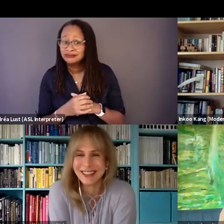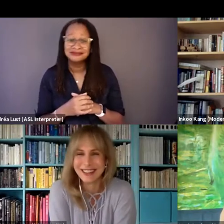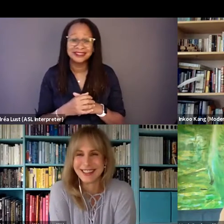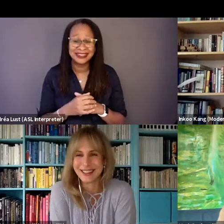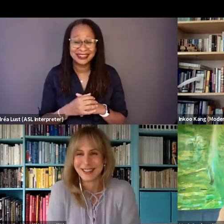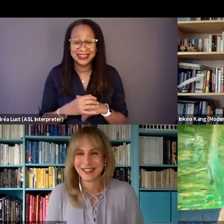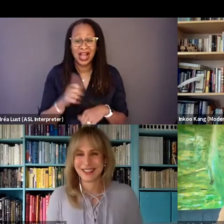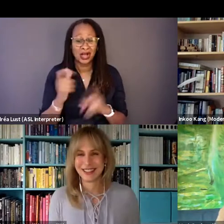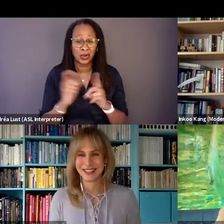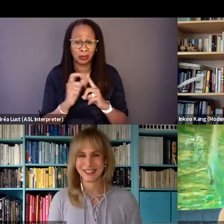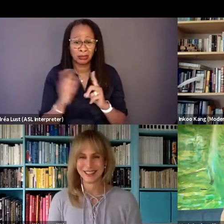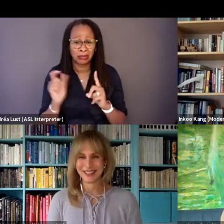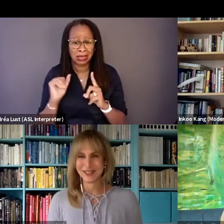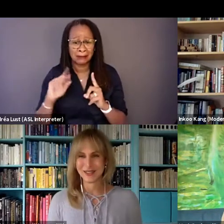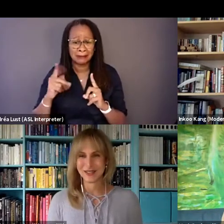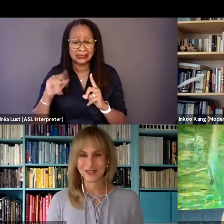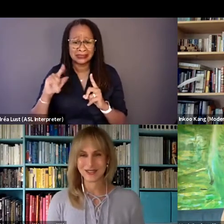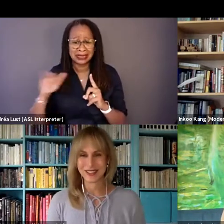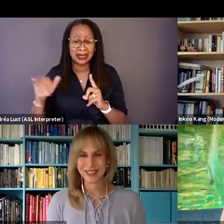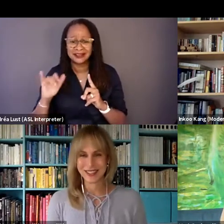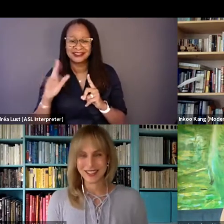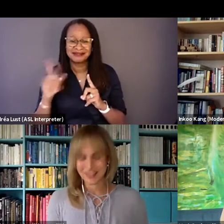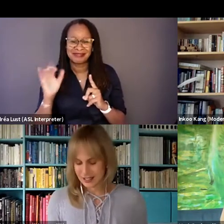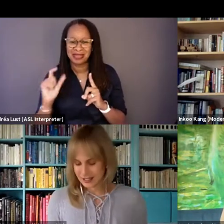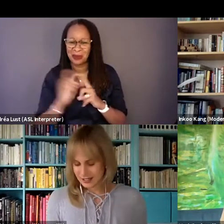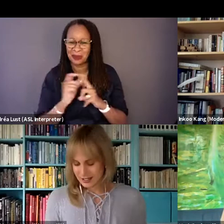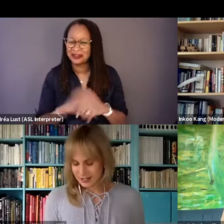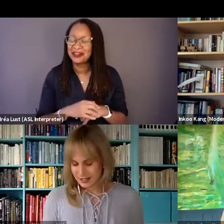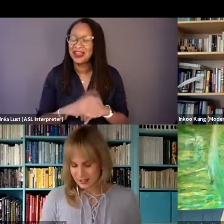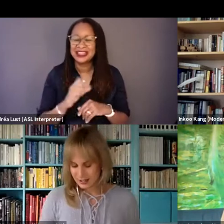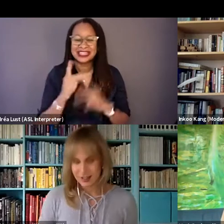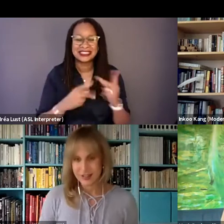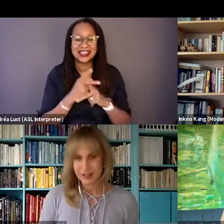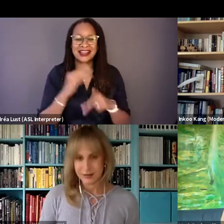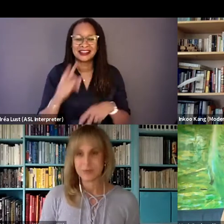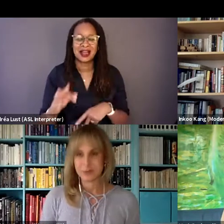for this style of animation is that, we had so little footage of Liz.